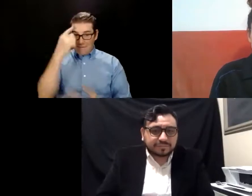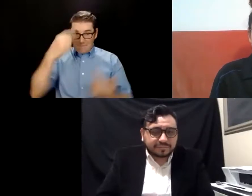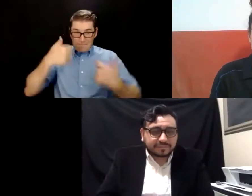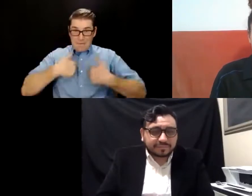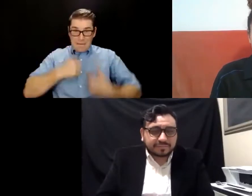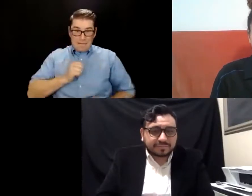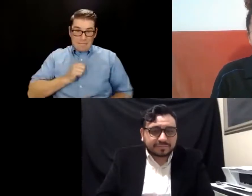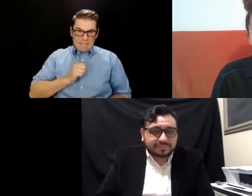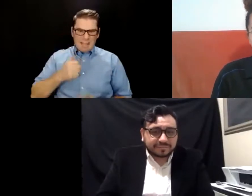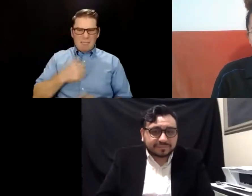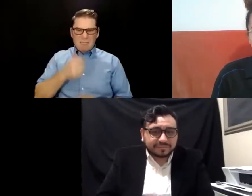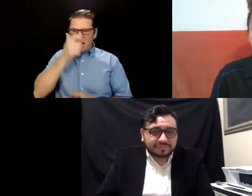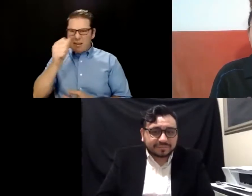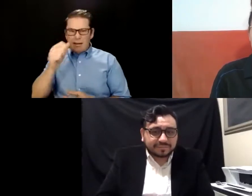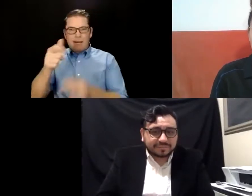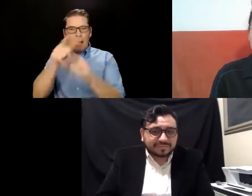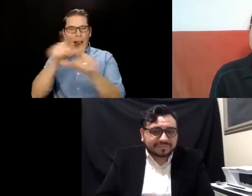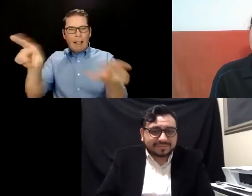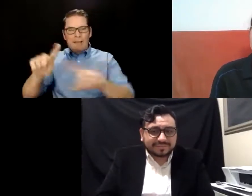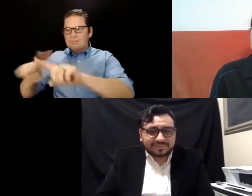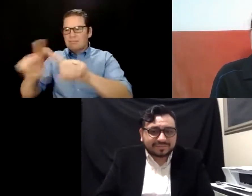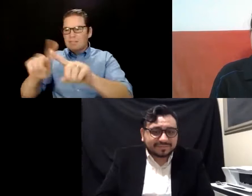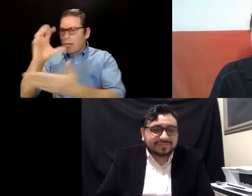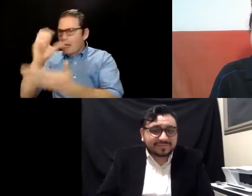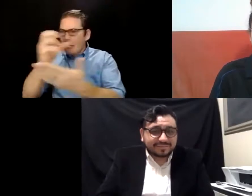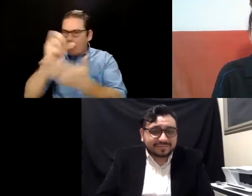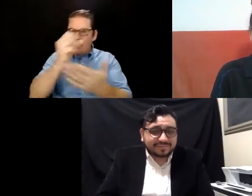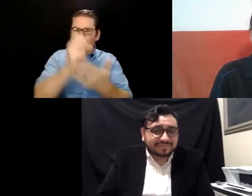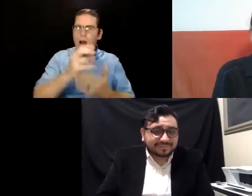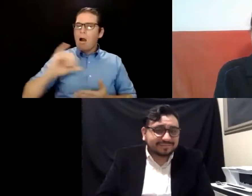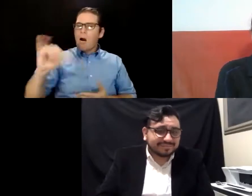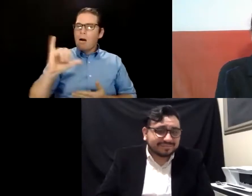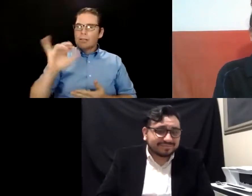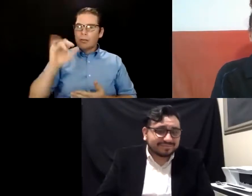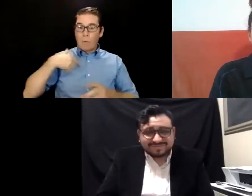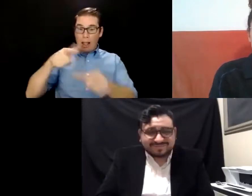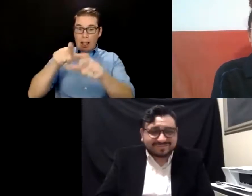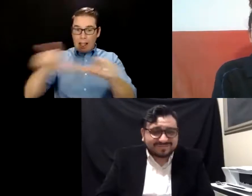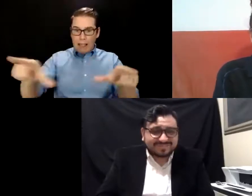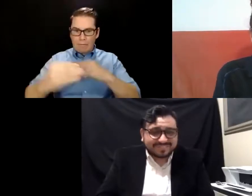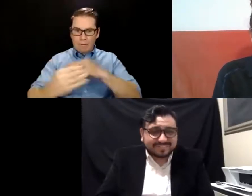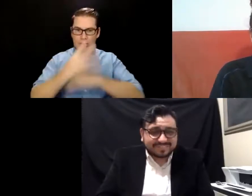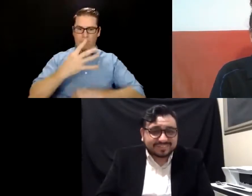different types of languages, and how that can really change how we perceive the world in a way. And I and I think that's. Really interesting and really cool.